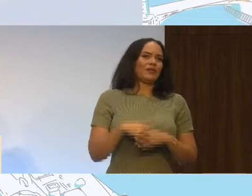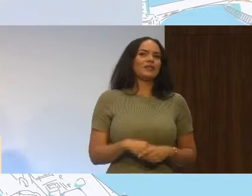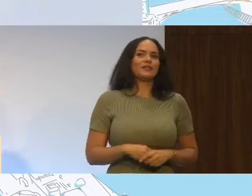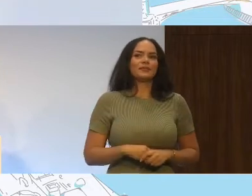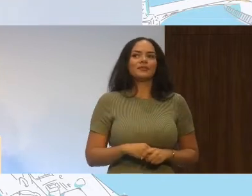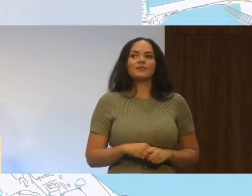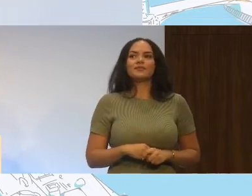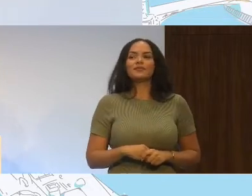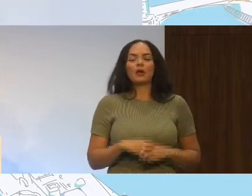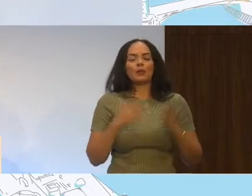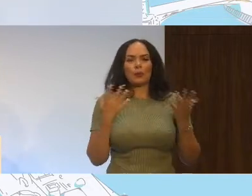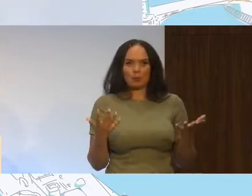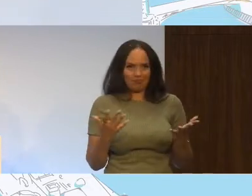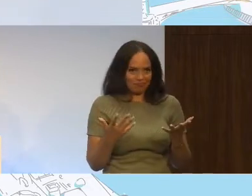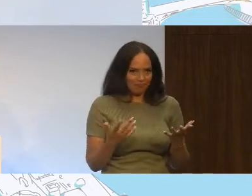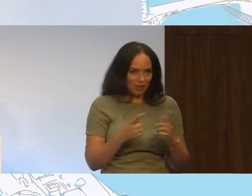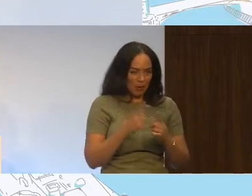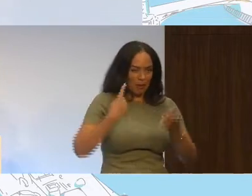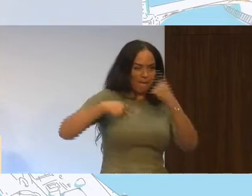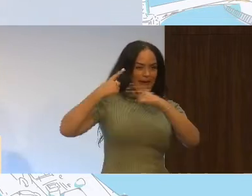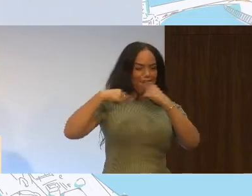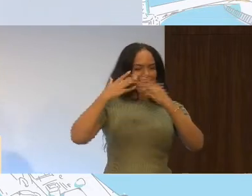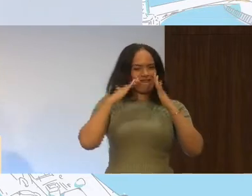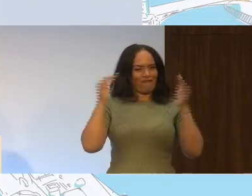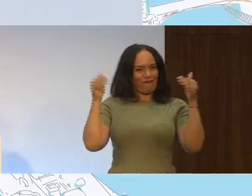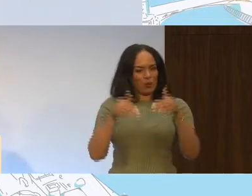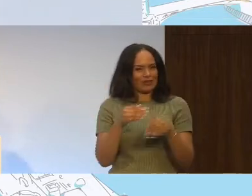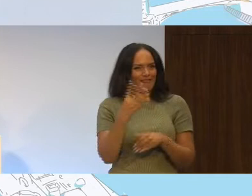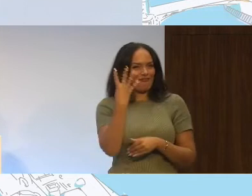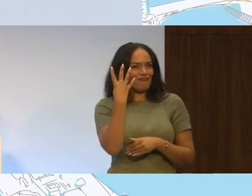So I'm going to go back and focus on one moment four years ago, one Dark